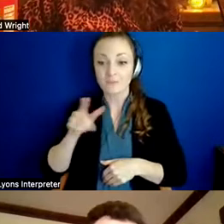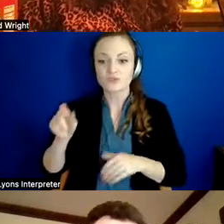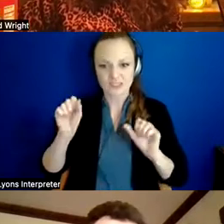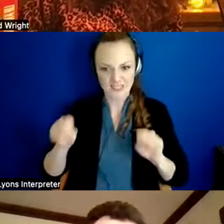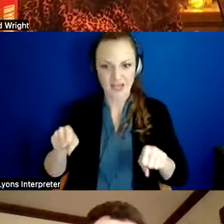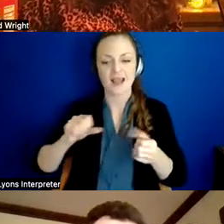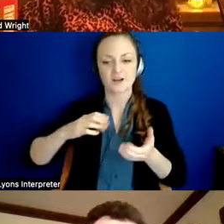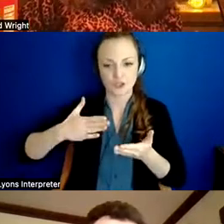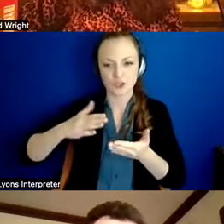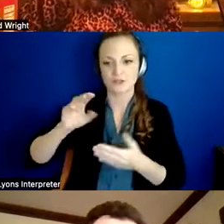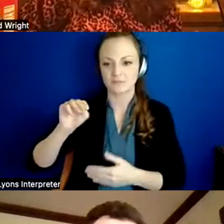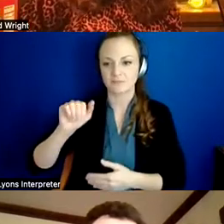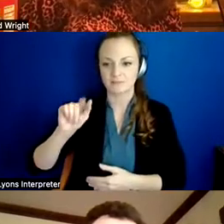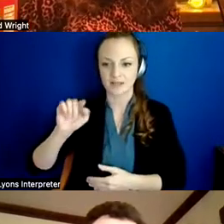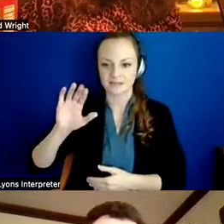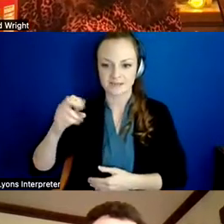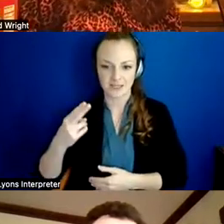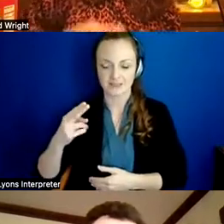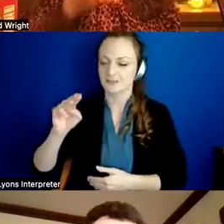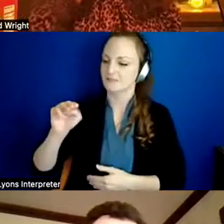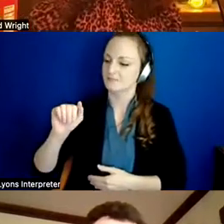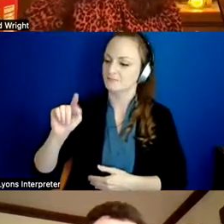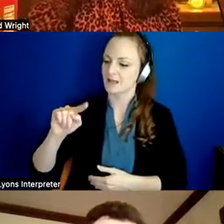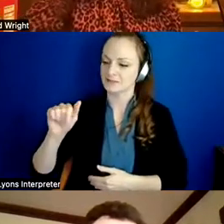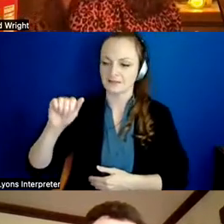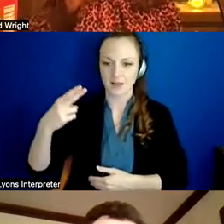her job. 19:34:13 I I I don't take it over but I do